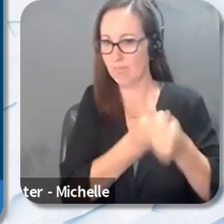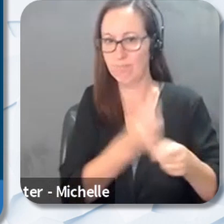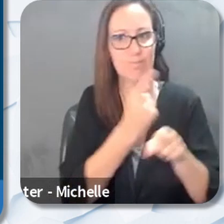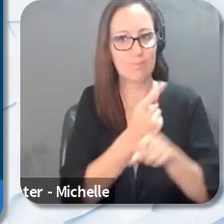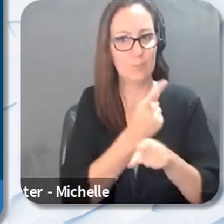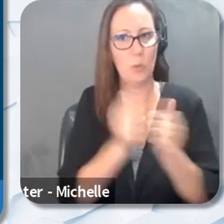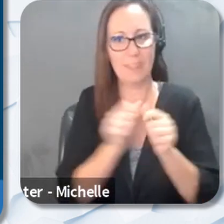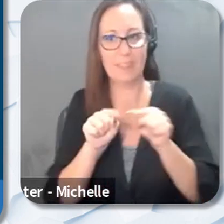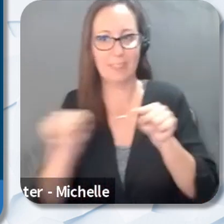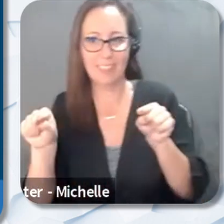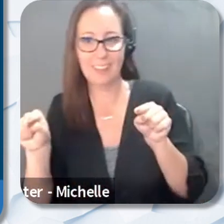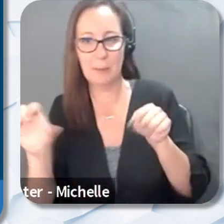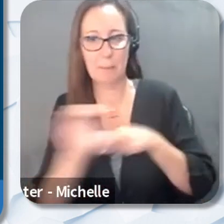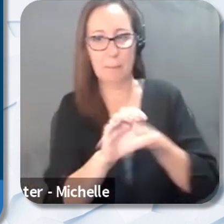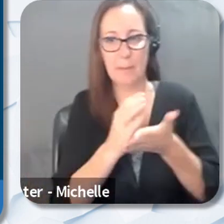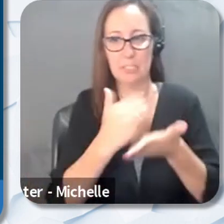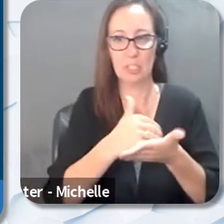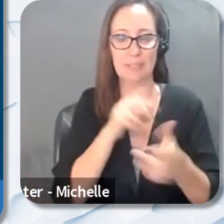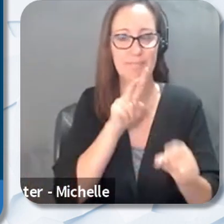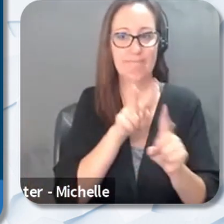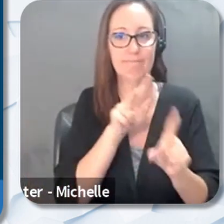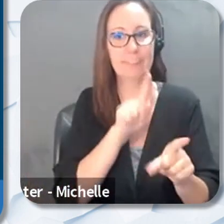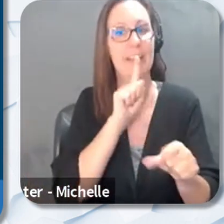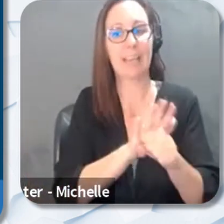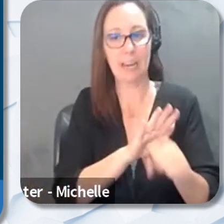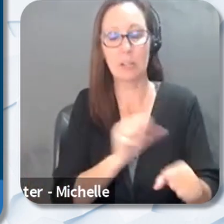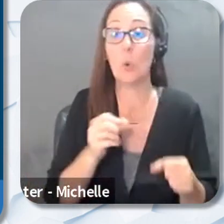Definitely, I mean I think there's there's a lot of challenges, if you have somebody